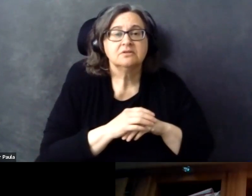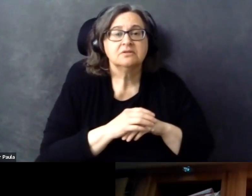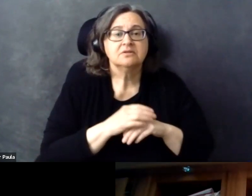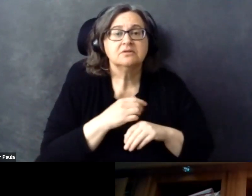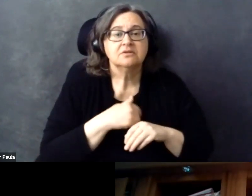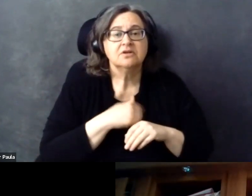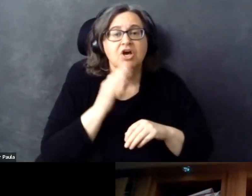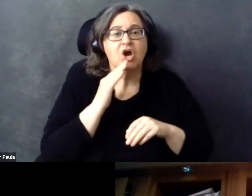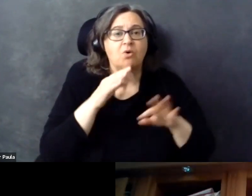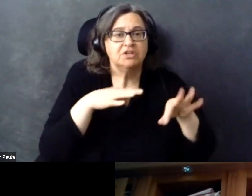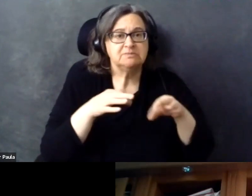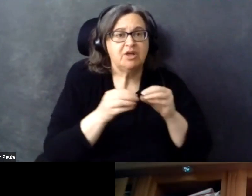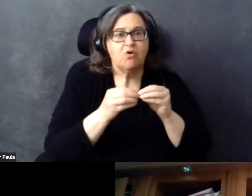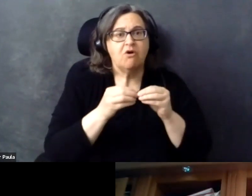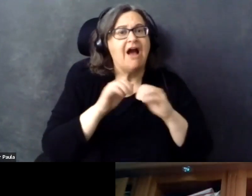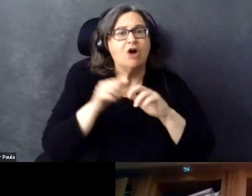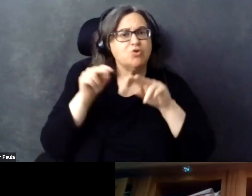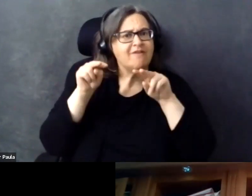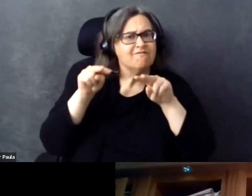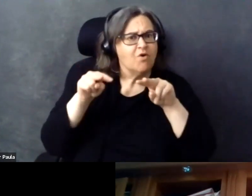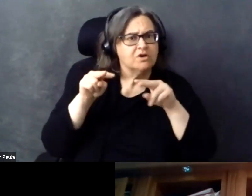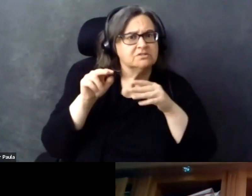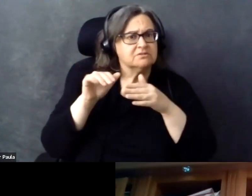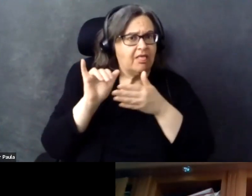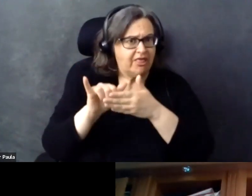marking of the product, and we have some provisions related